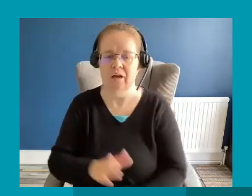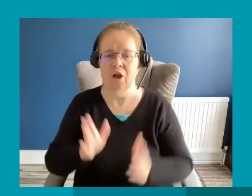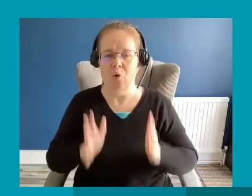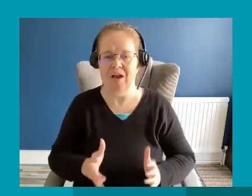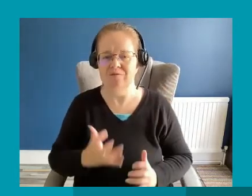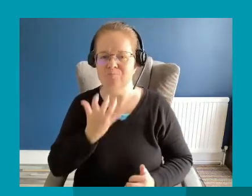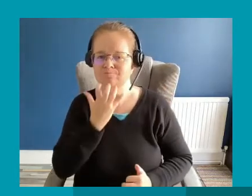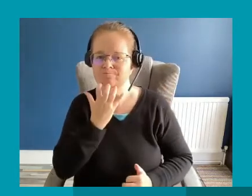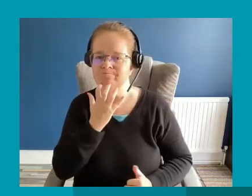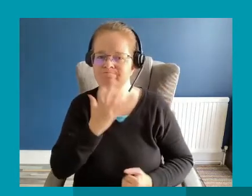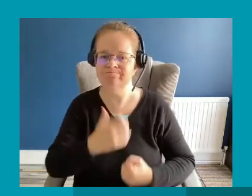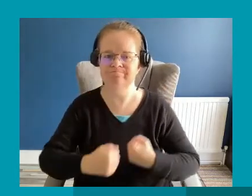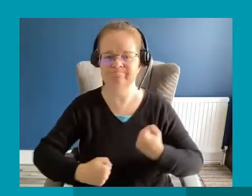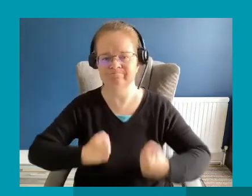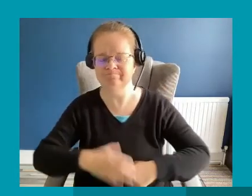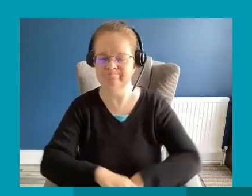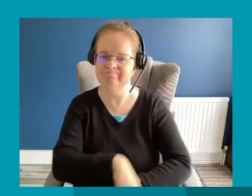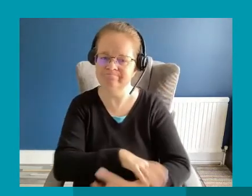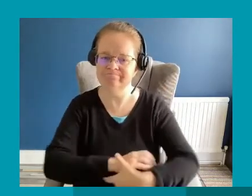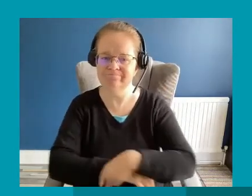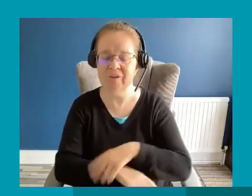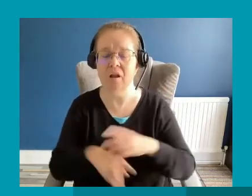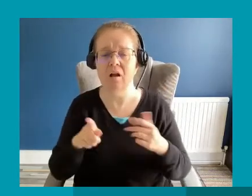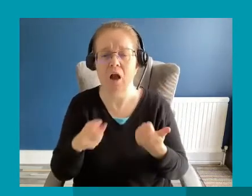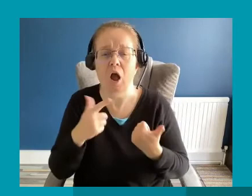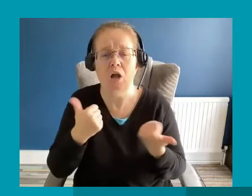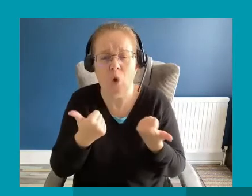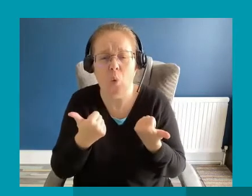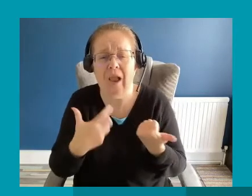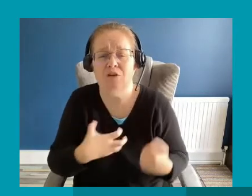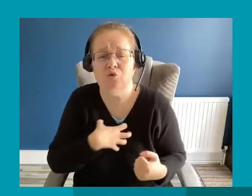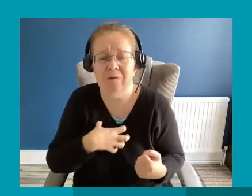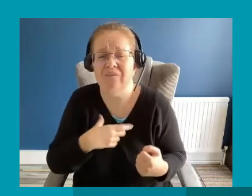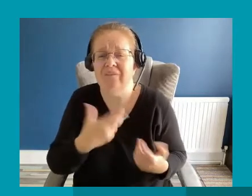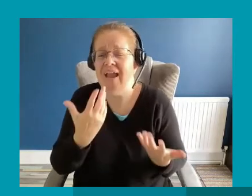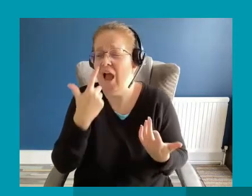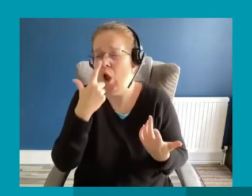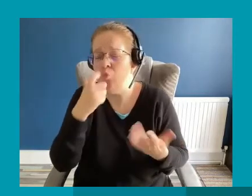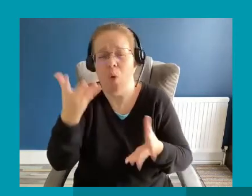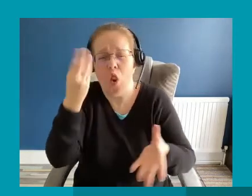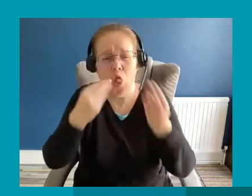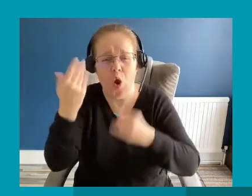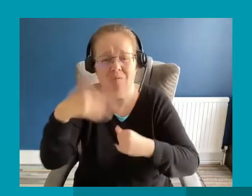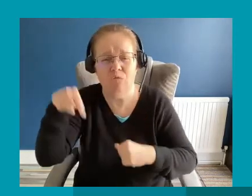can learn from your failures. So I provided a link and I would highly